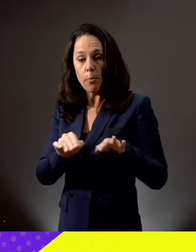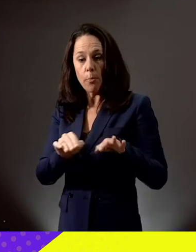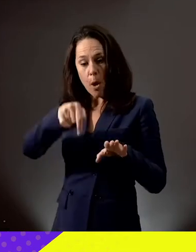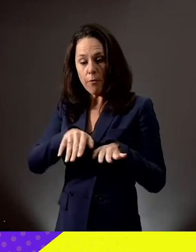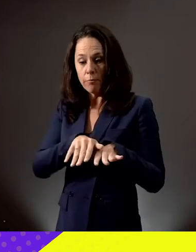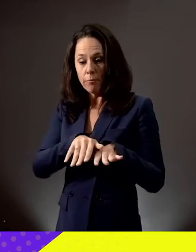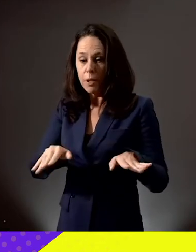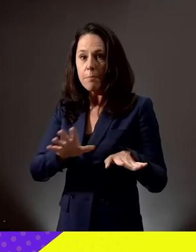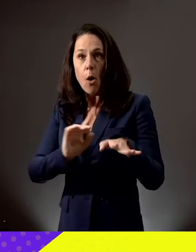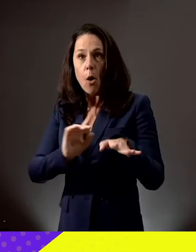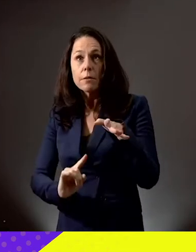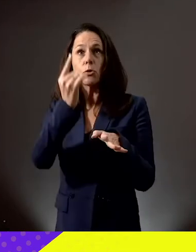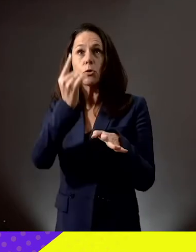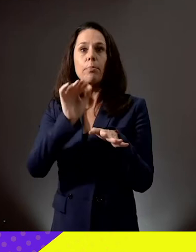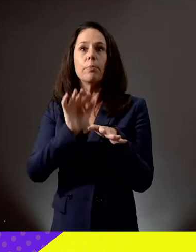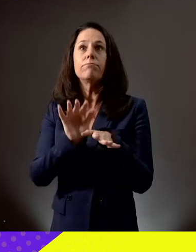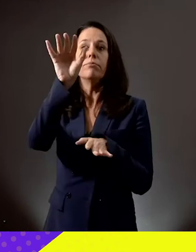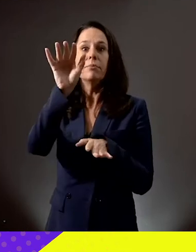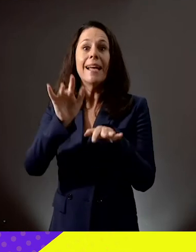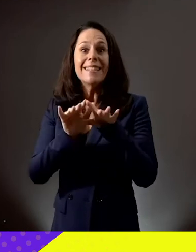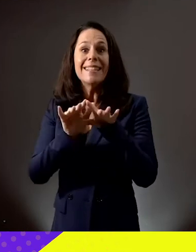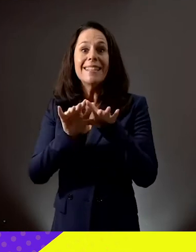So it's diversity in the broadest sense of the word.